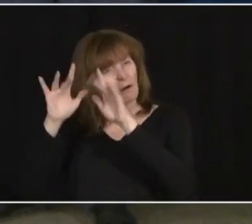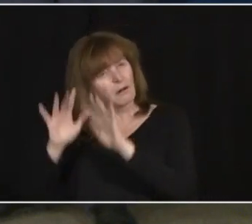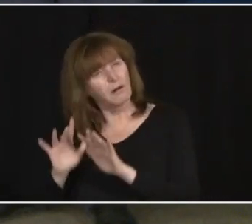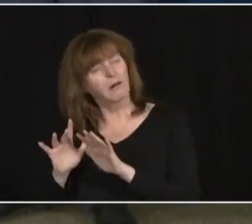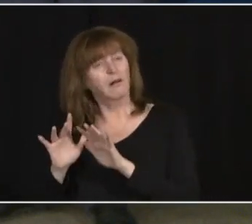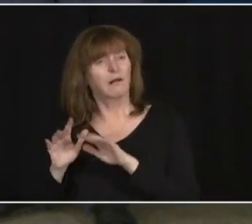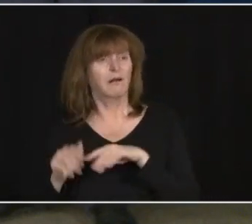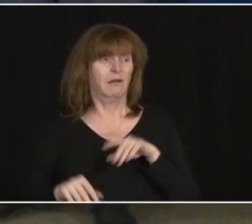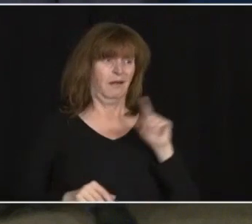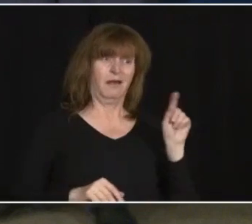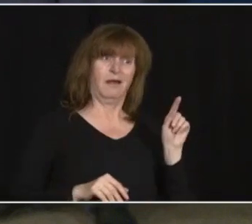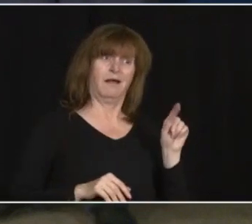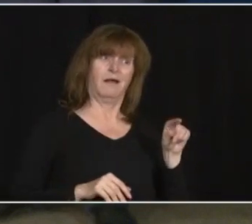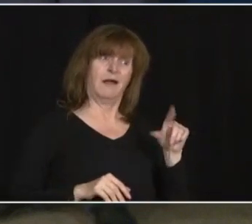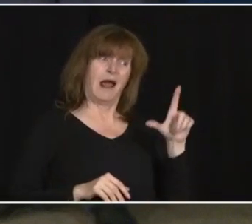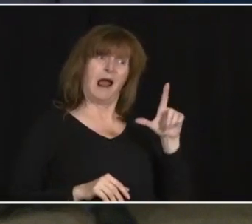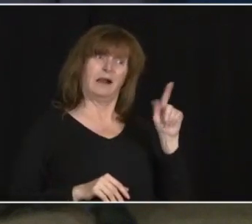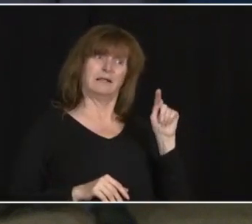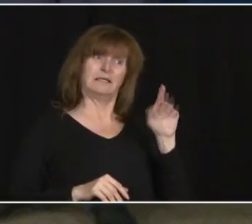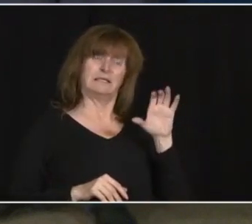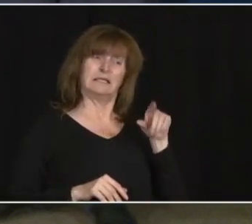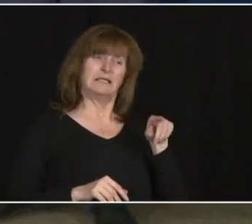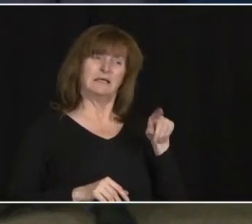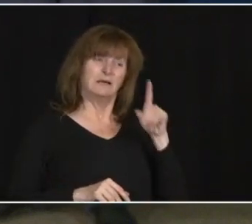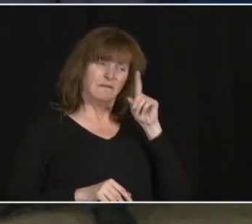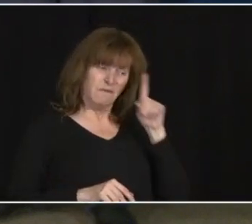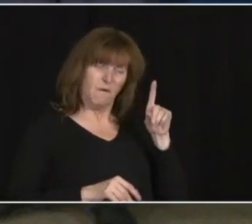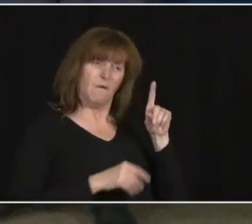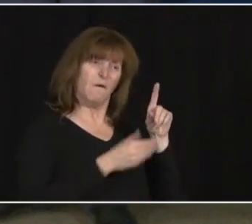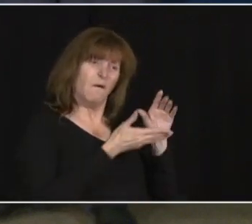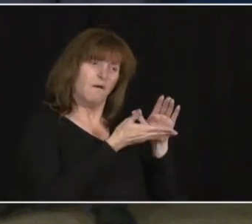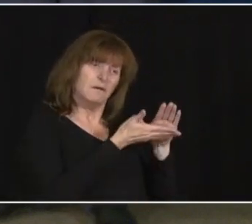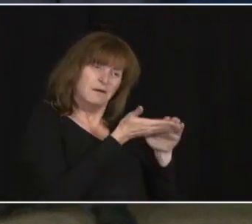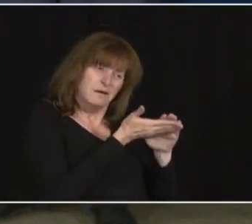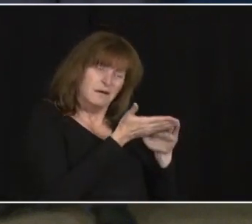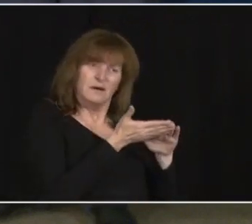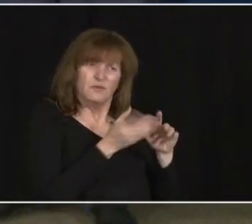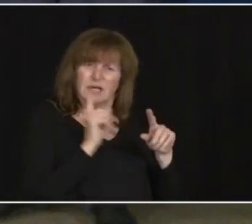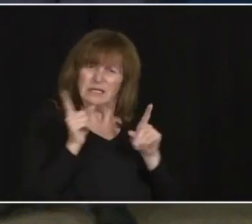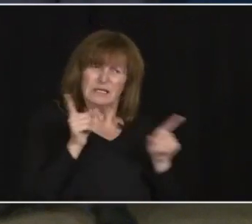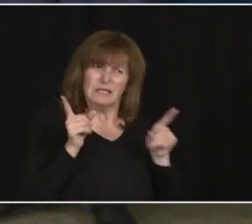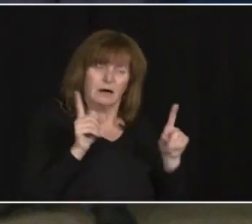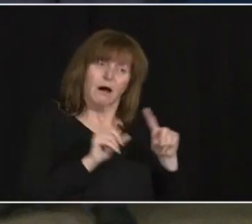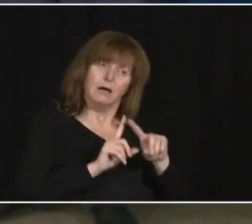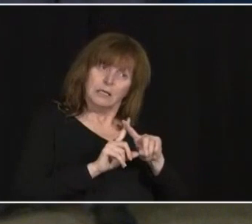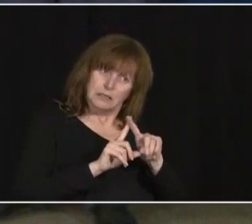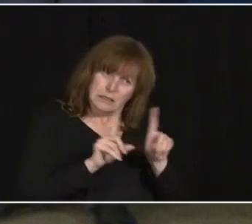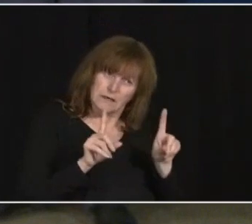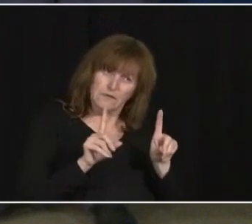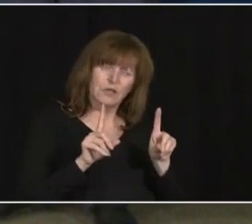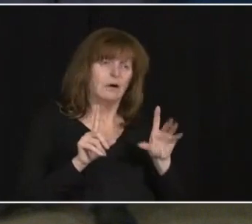base. The long-term care ones are used in a didn't women they will be reconcile when they work out in the